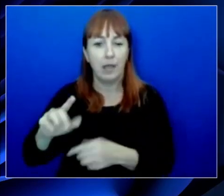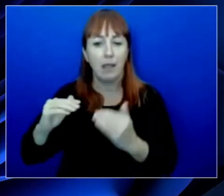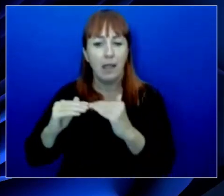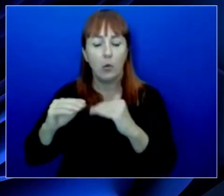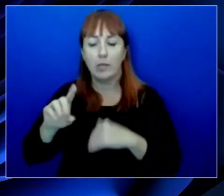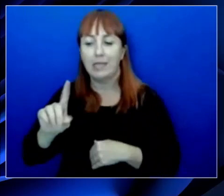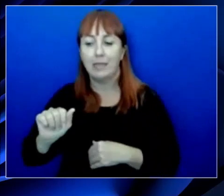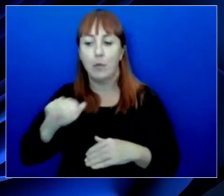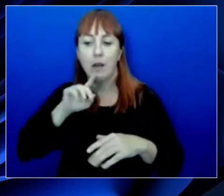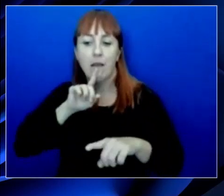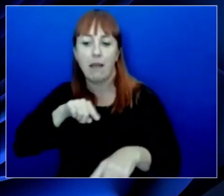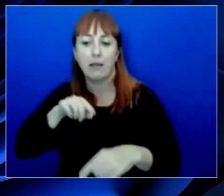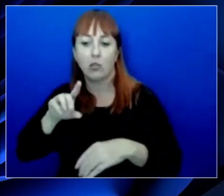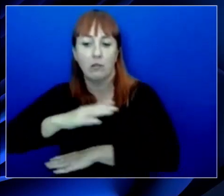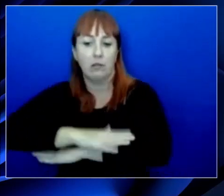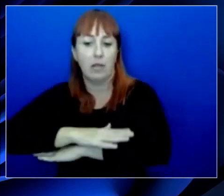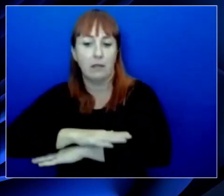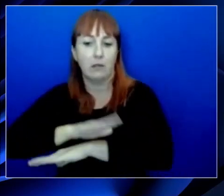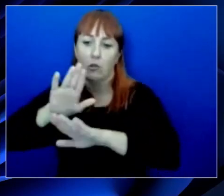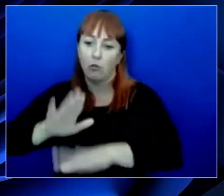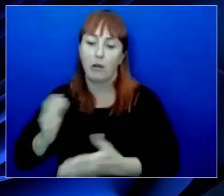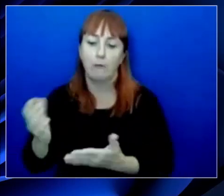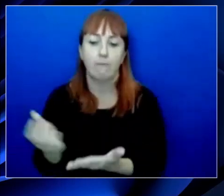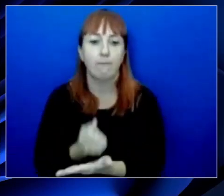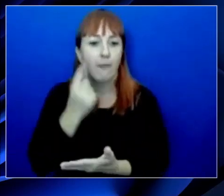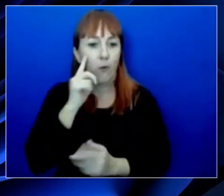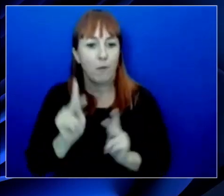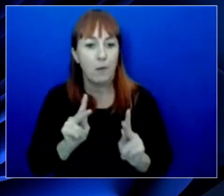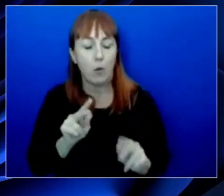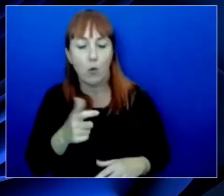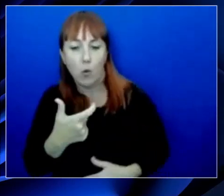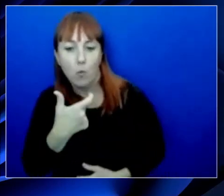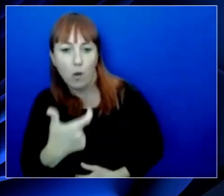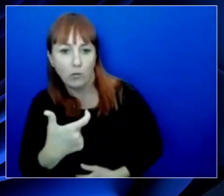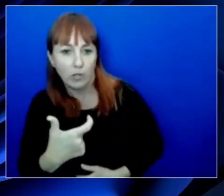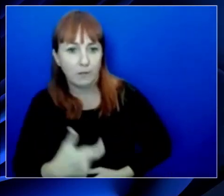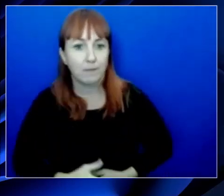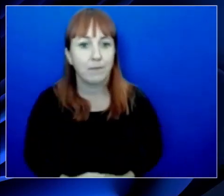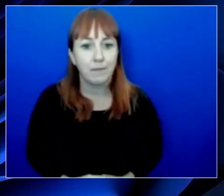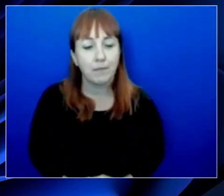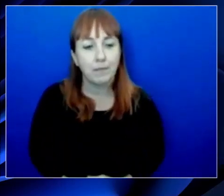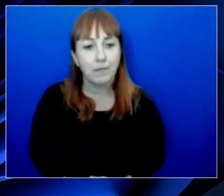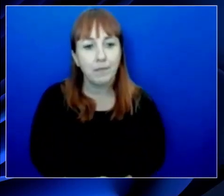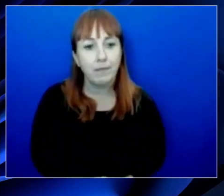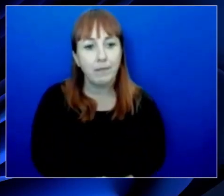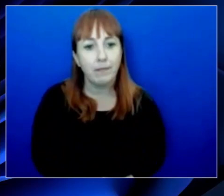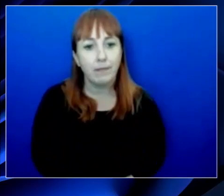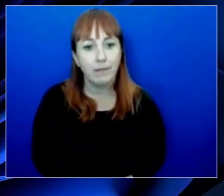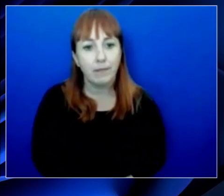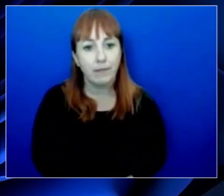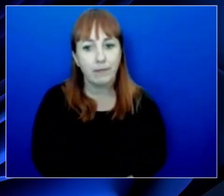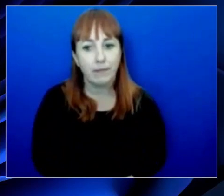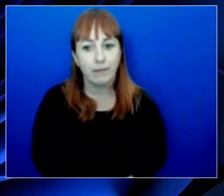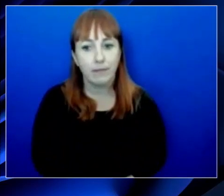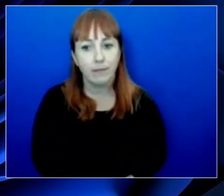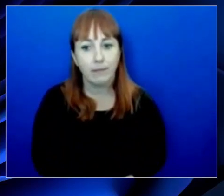So that is a great resource for the people on the call. I think.